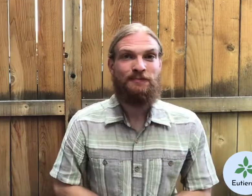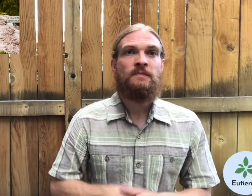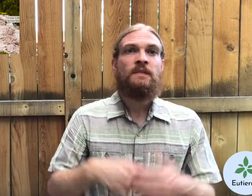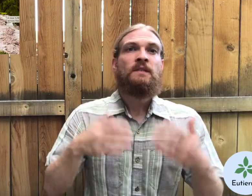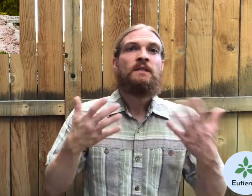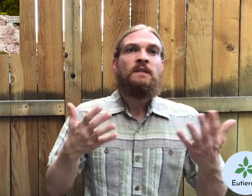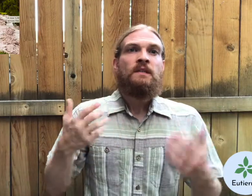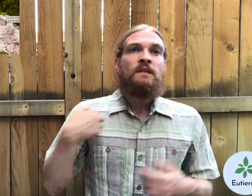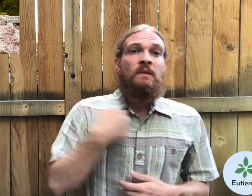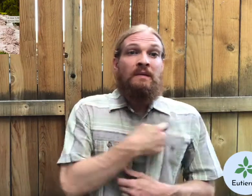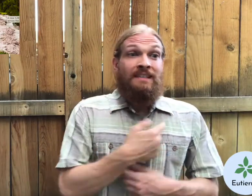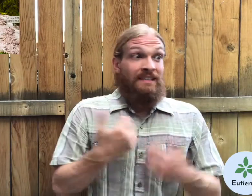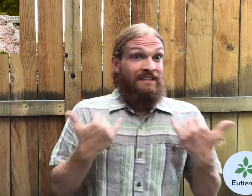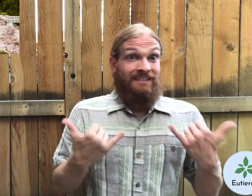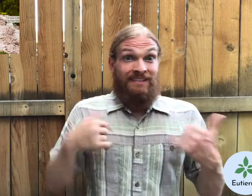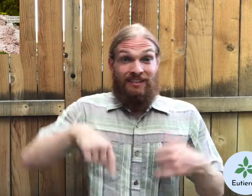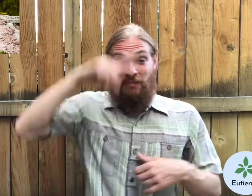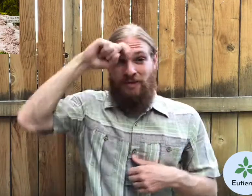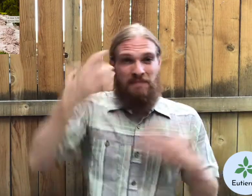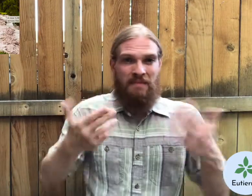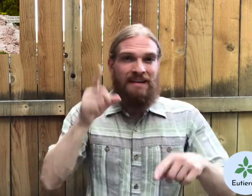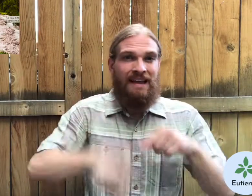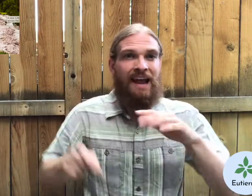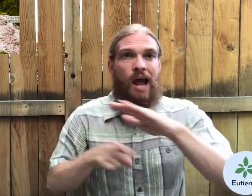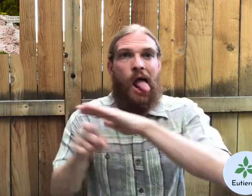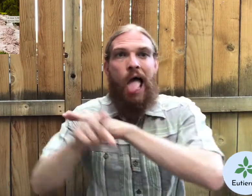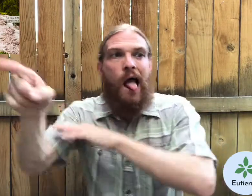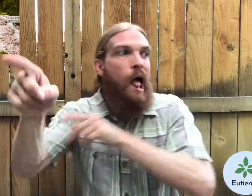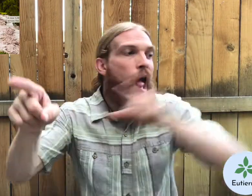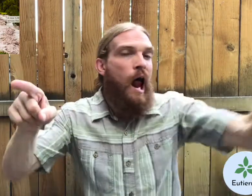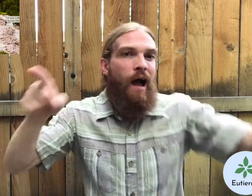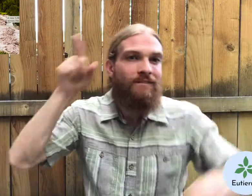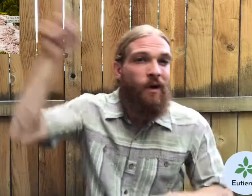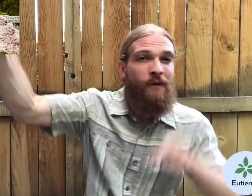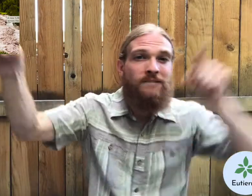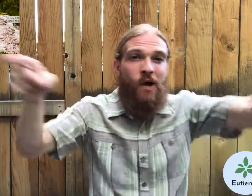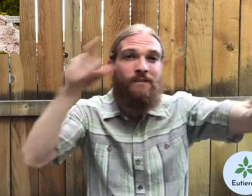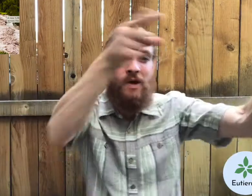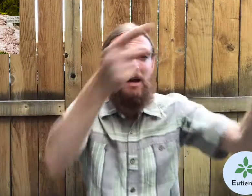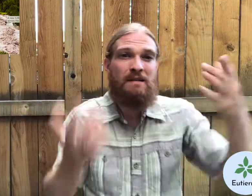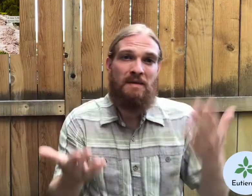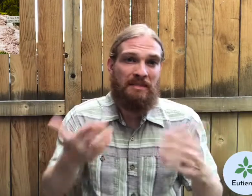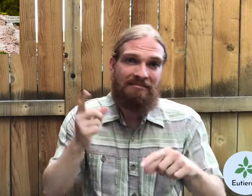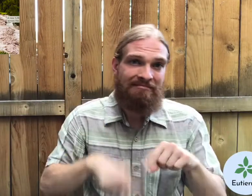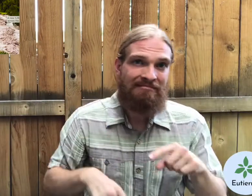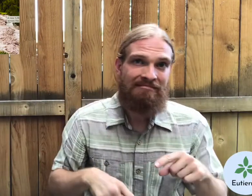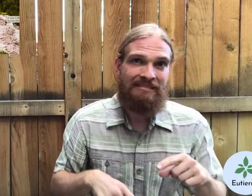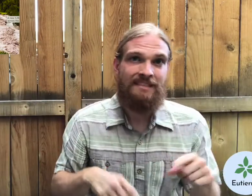We might not be able to venture too far on vacation this summer,